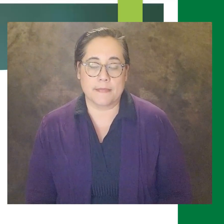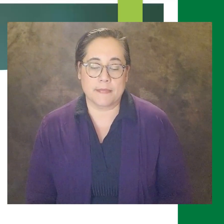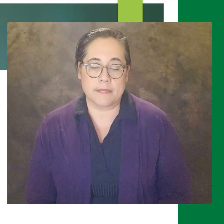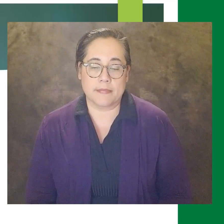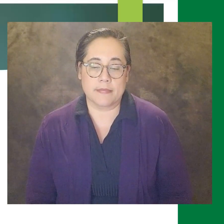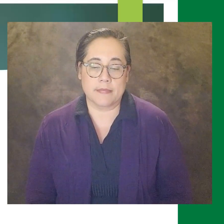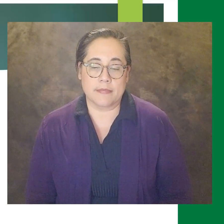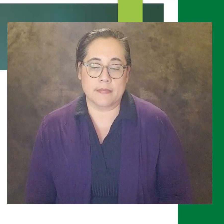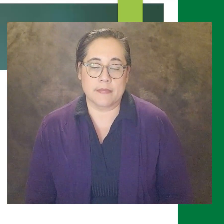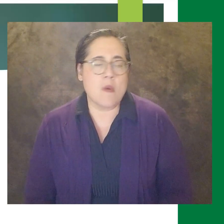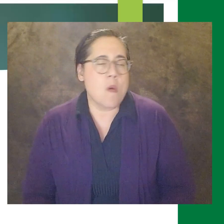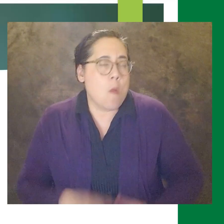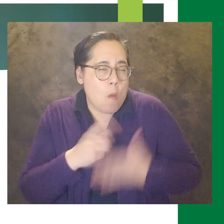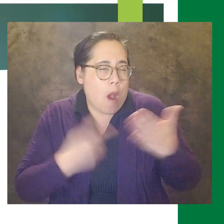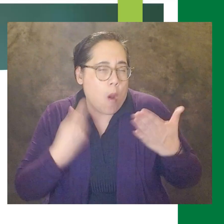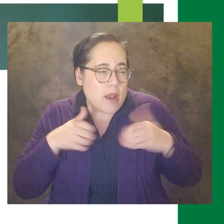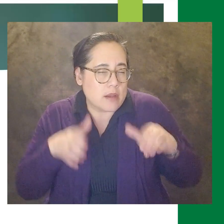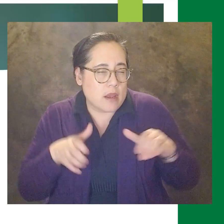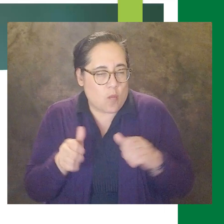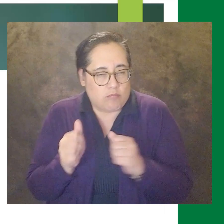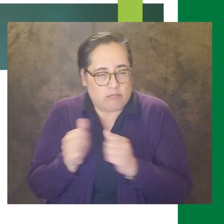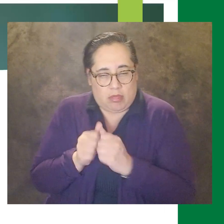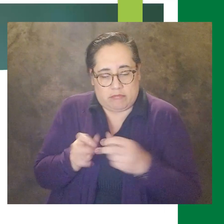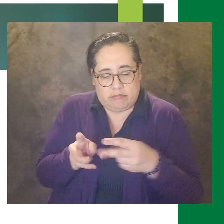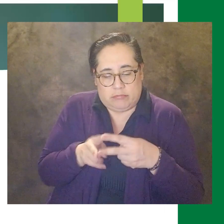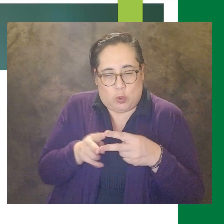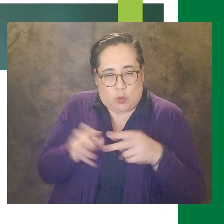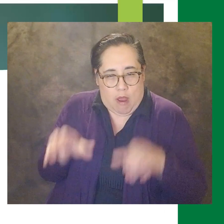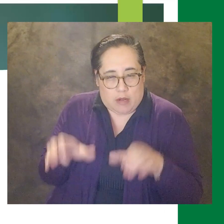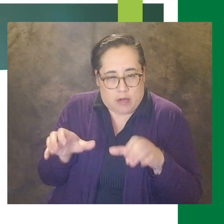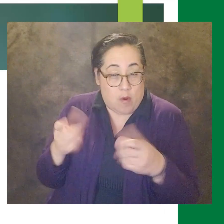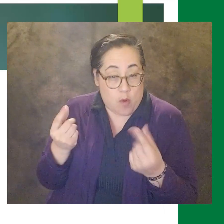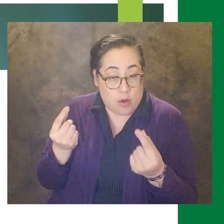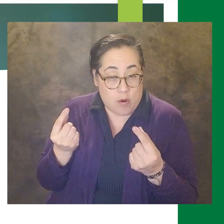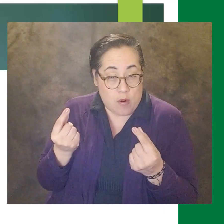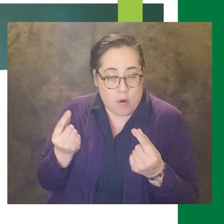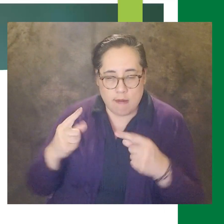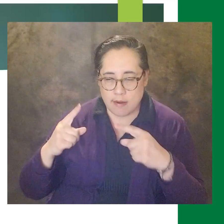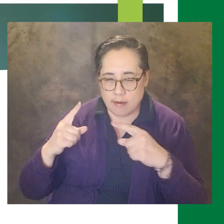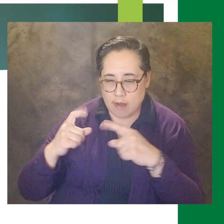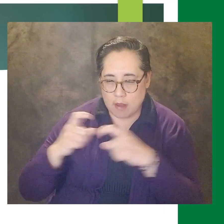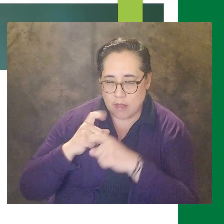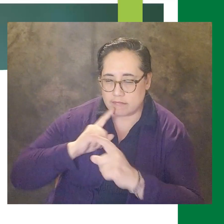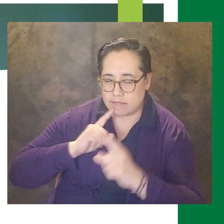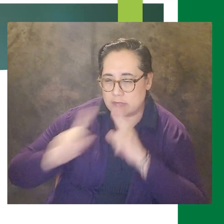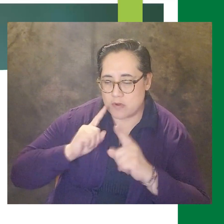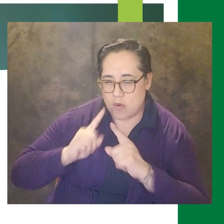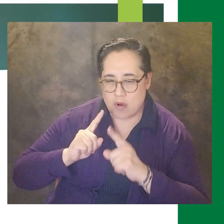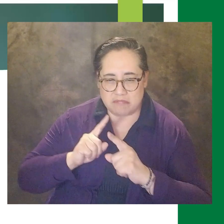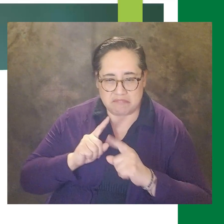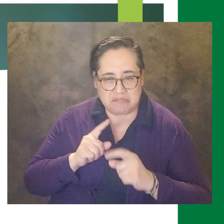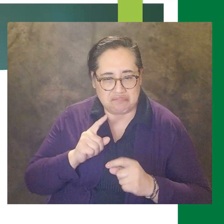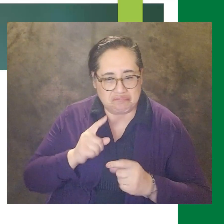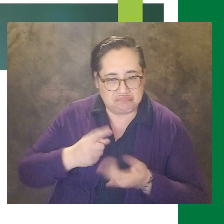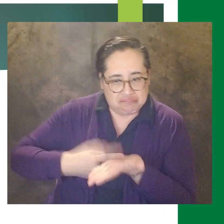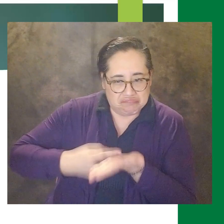What we did with those activities was we interpreted ... complex this course, we identified difficult words ...